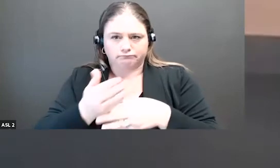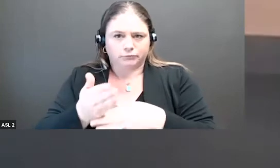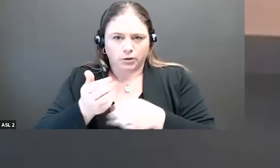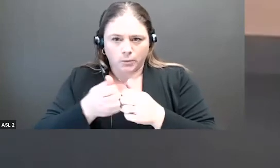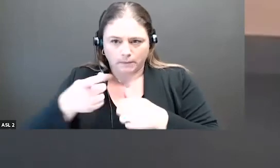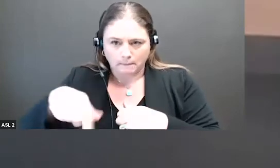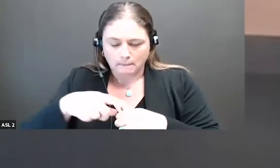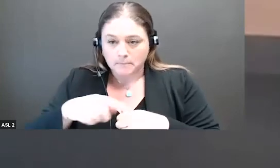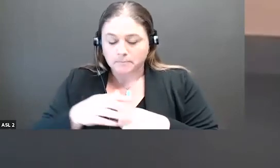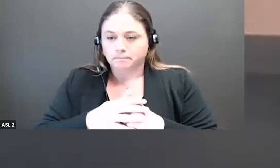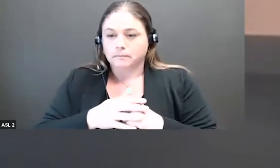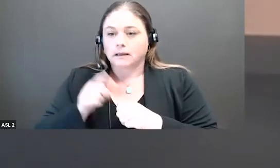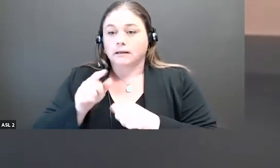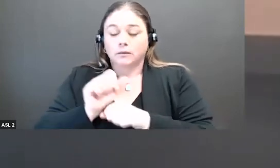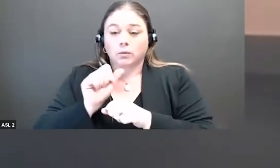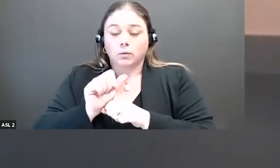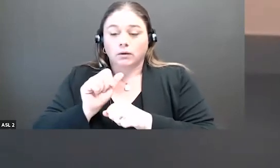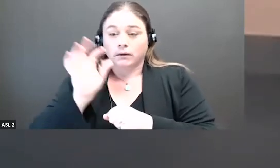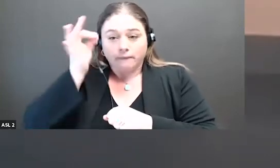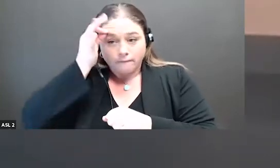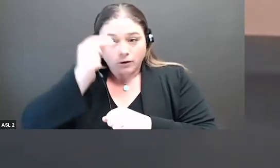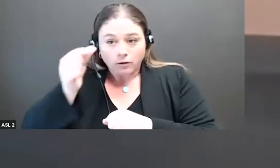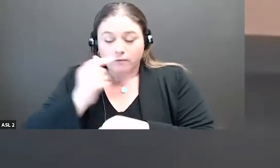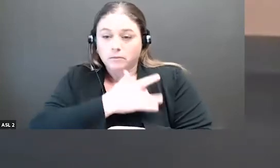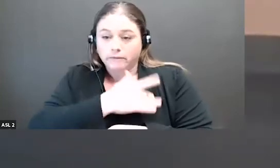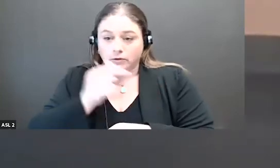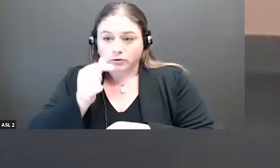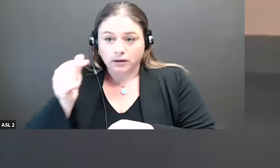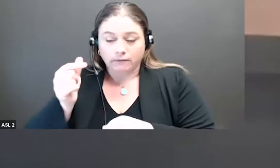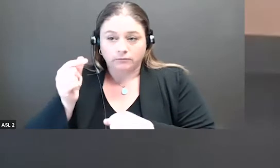both at the federal and provincial level, and he's been elected to parliament's federal provincial